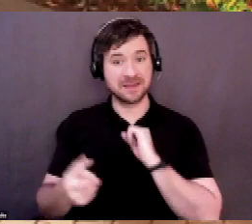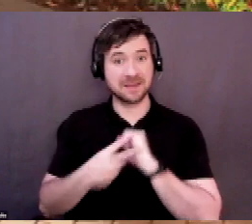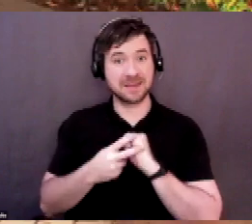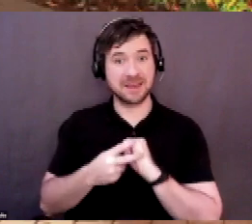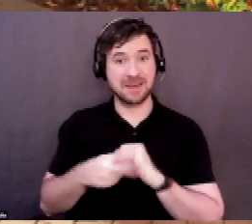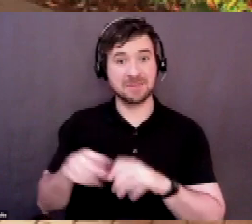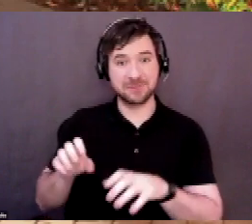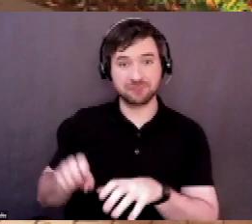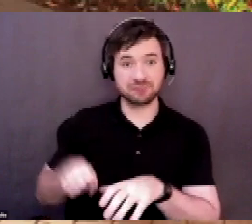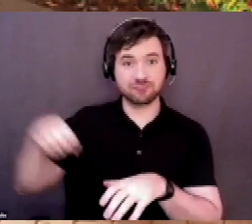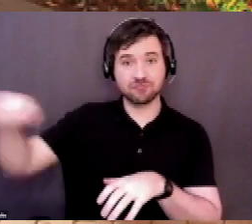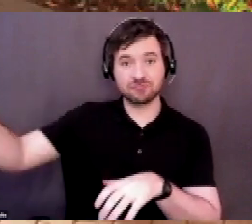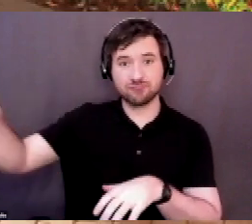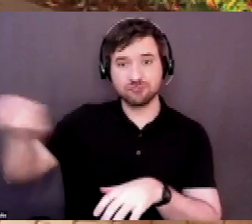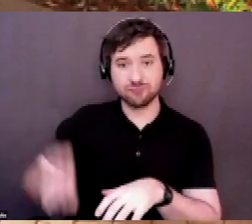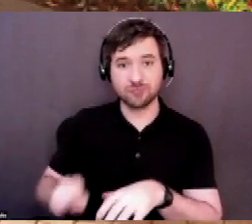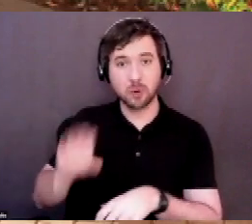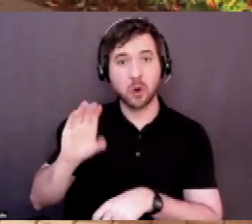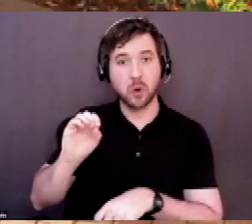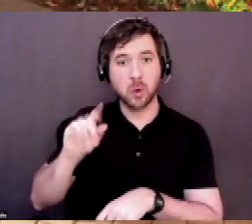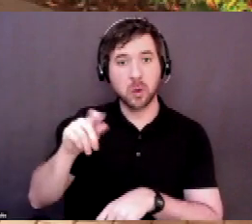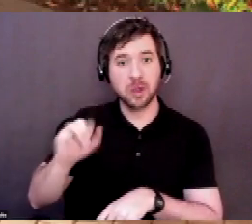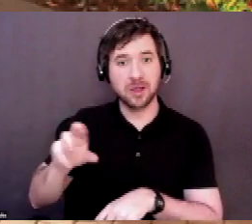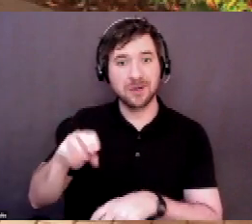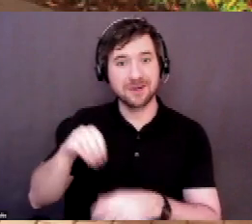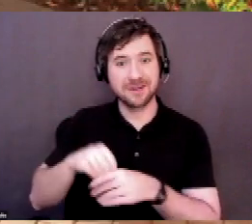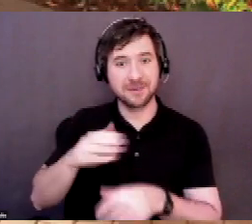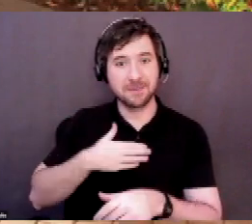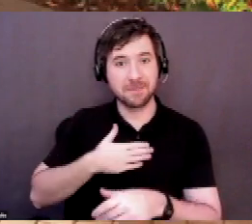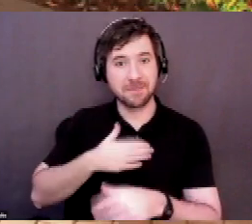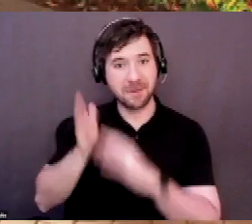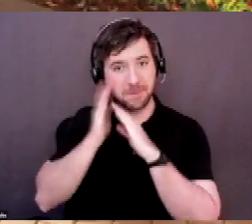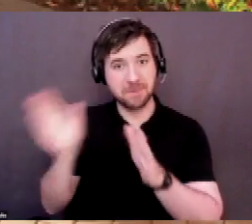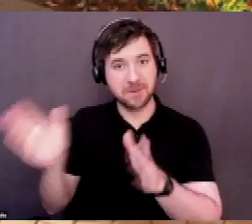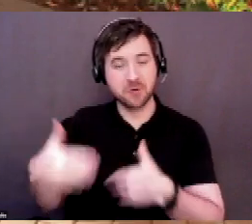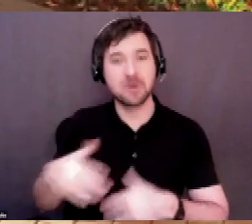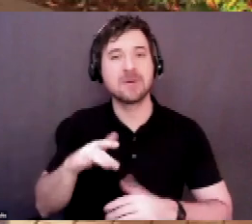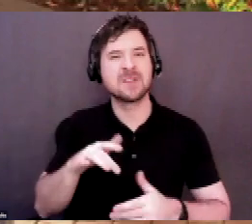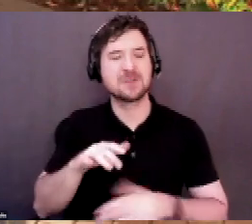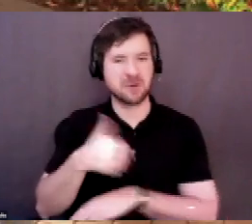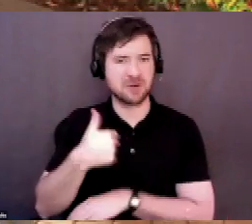and after I'd pump in the middle of night, I just toss it in the cooler so I wouldn't even have to get out of bed.